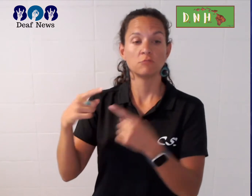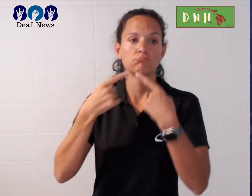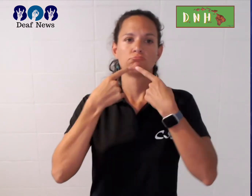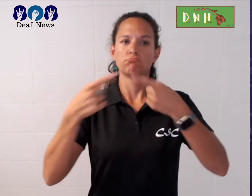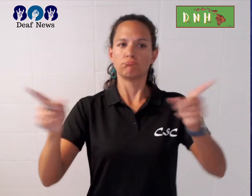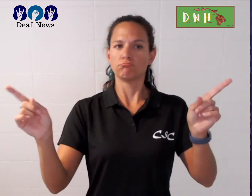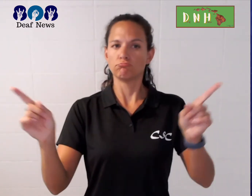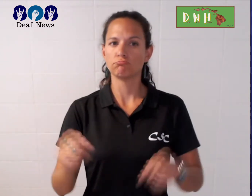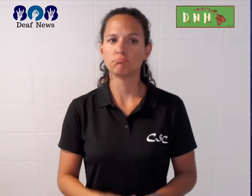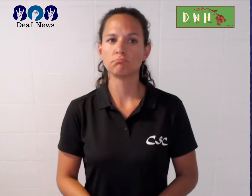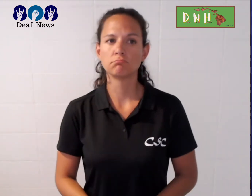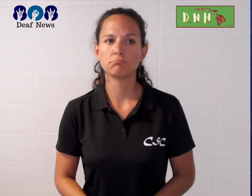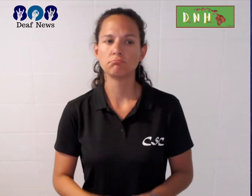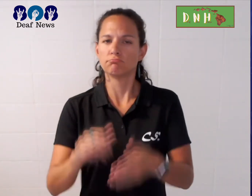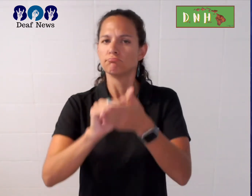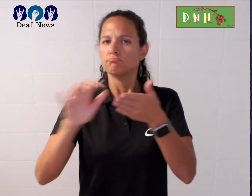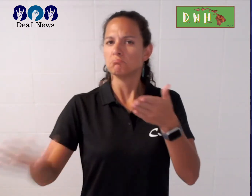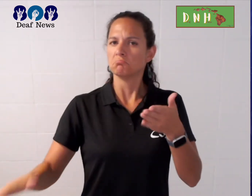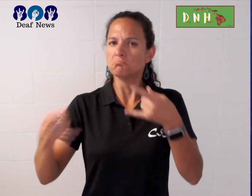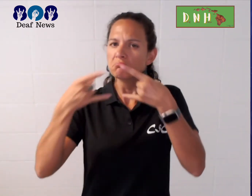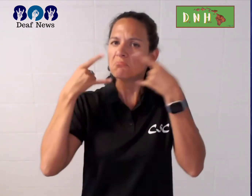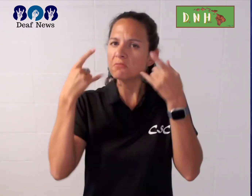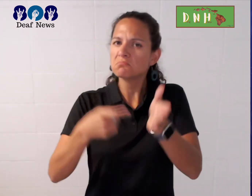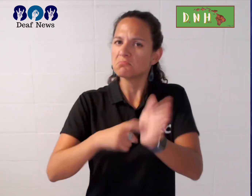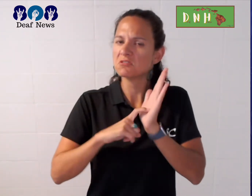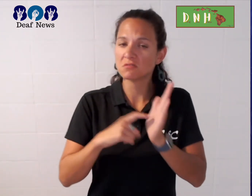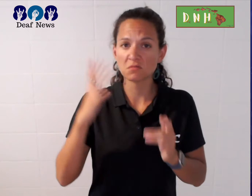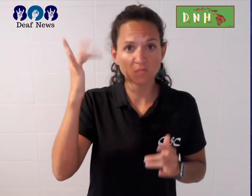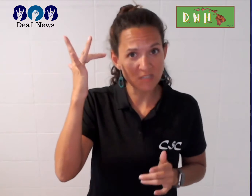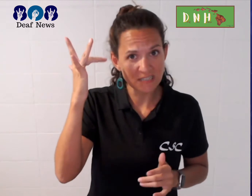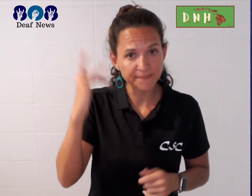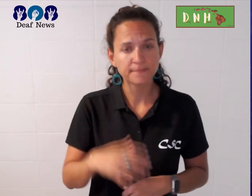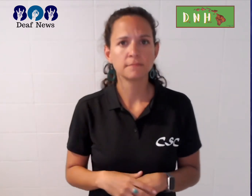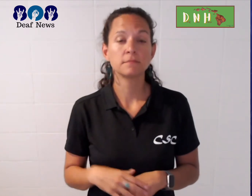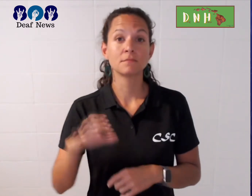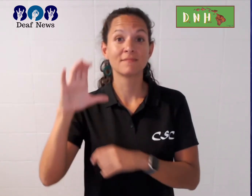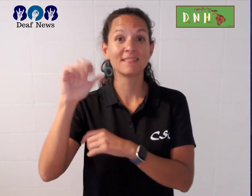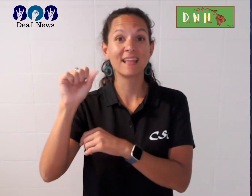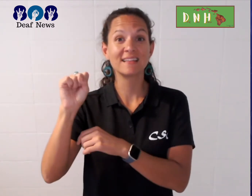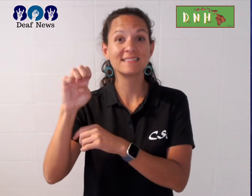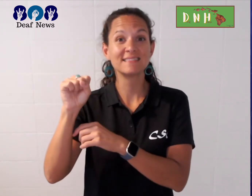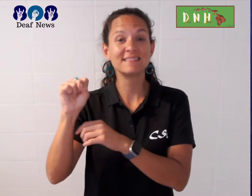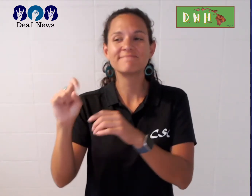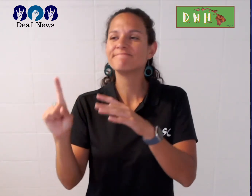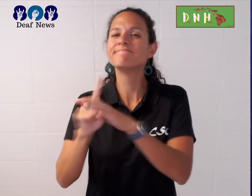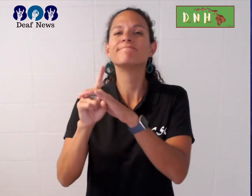mandate. The reason for dropping the mandate is due to the number of cases.